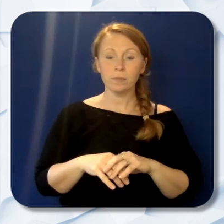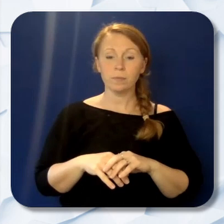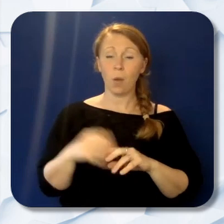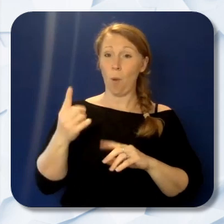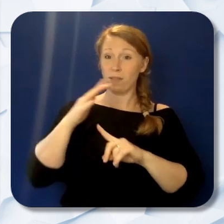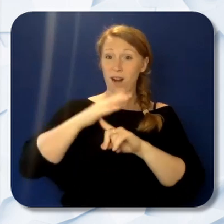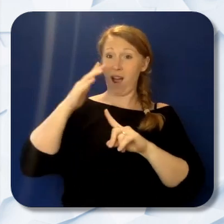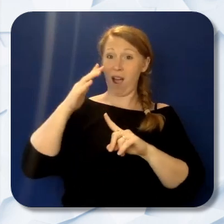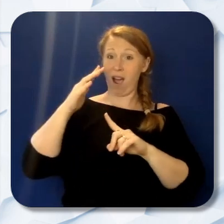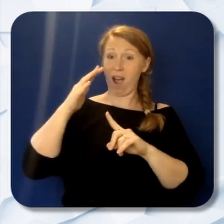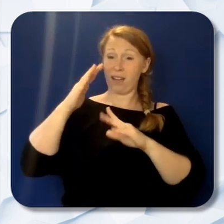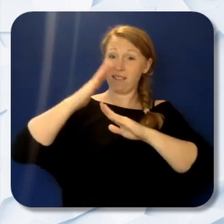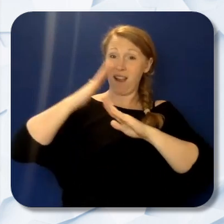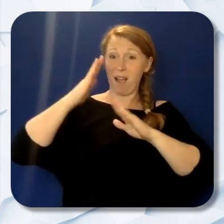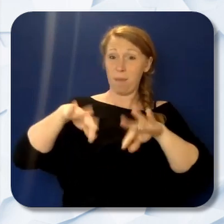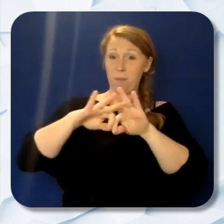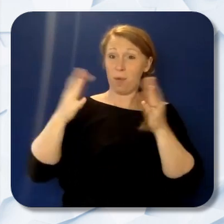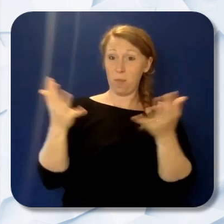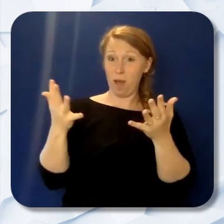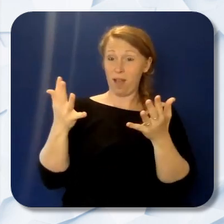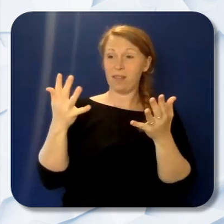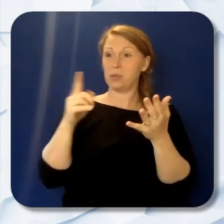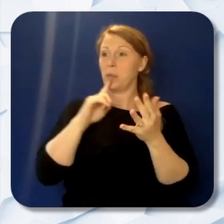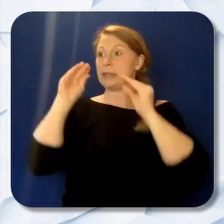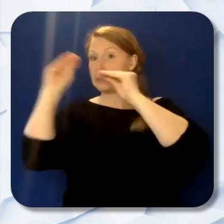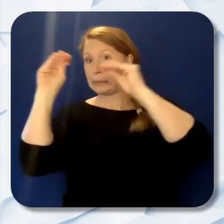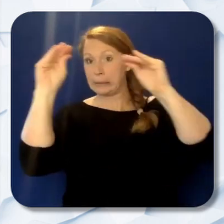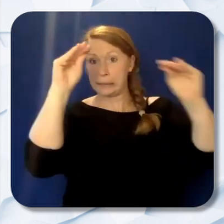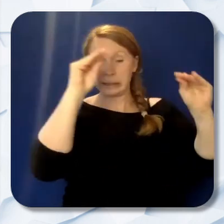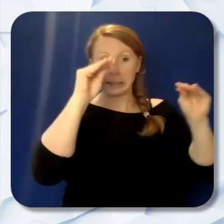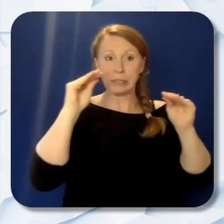are trying to do is to raise public awareness about how devastating a threat that this is